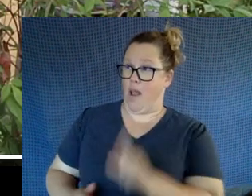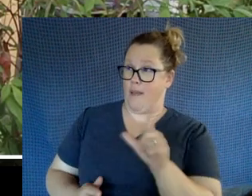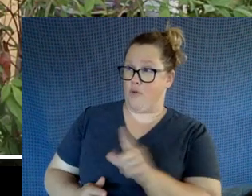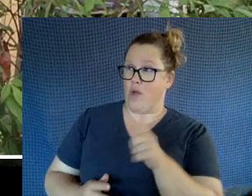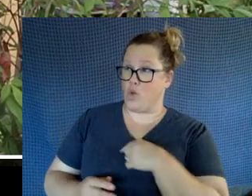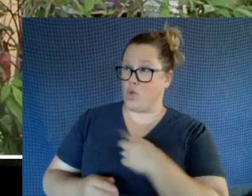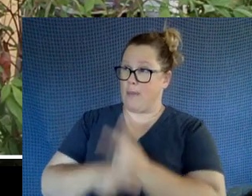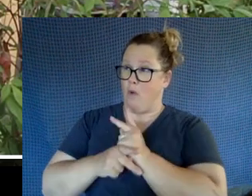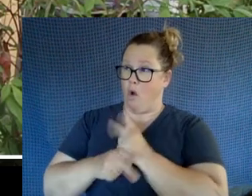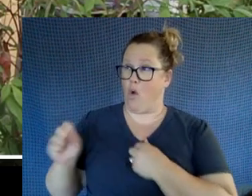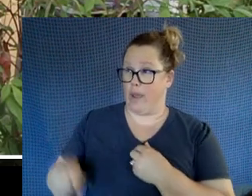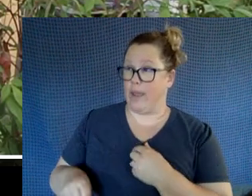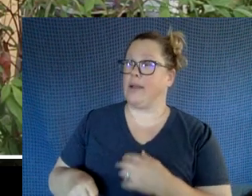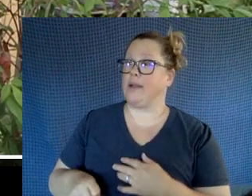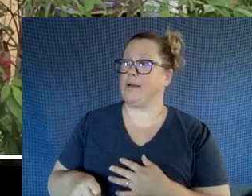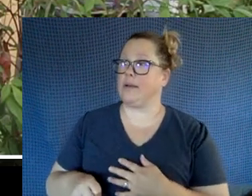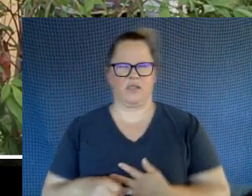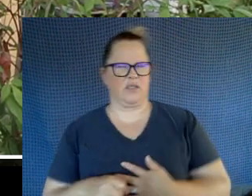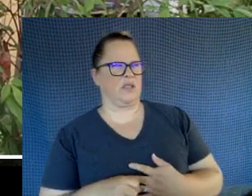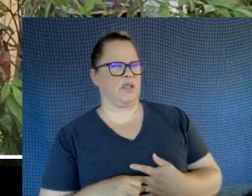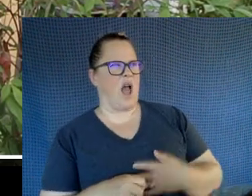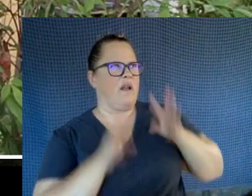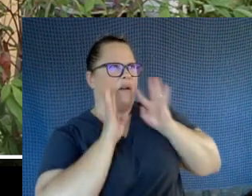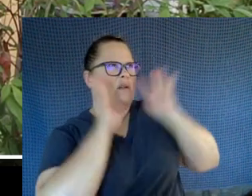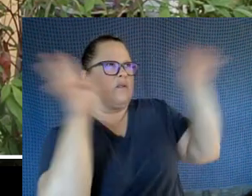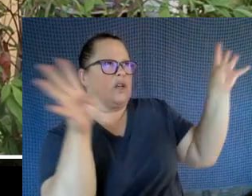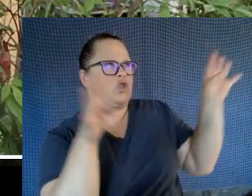that be in fiction or nonfiction? Where would we find this? You tell me?